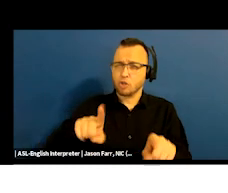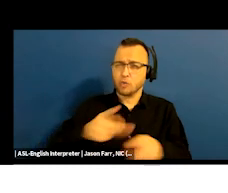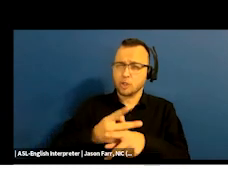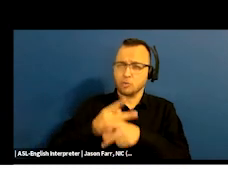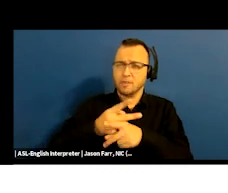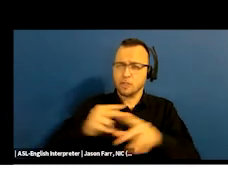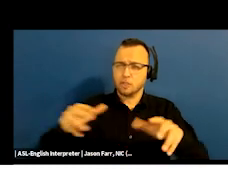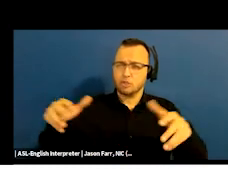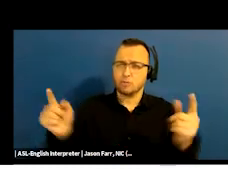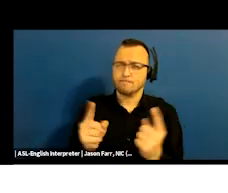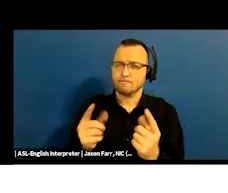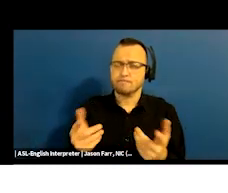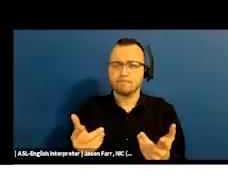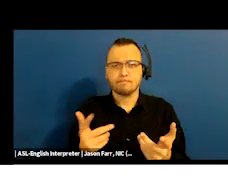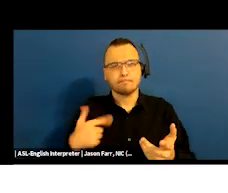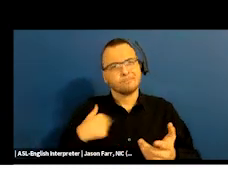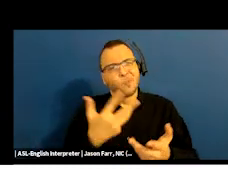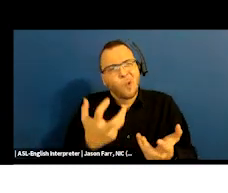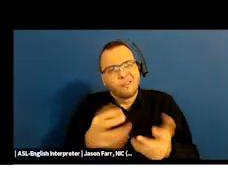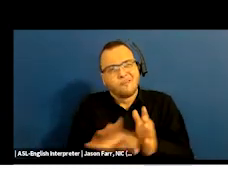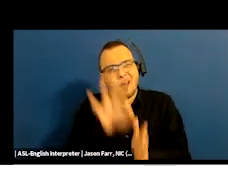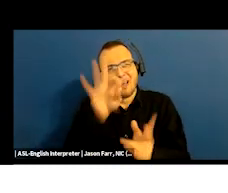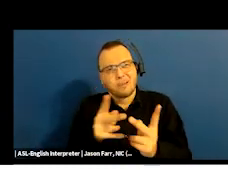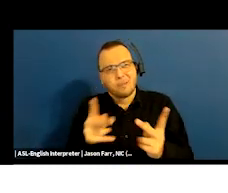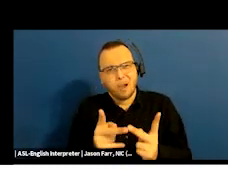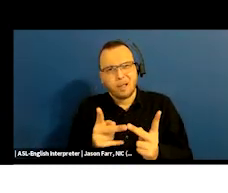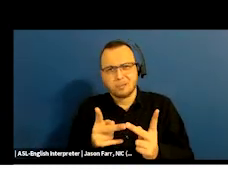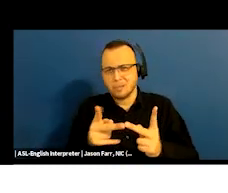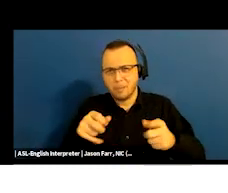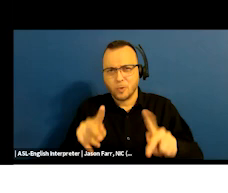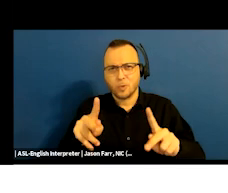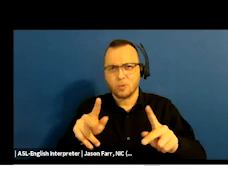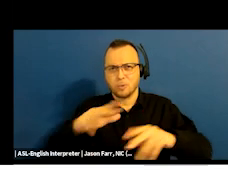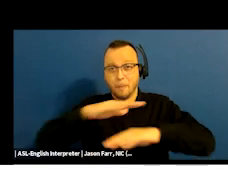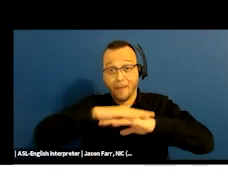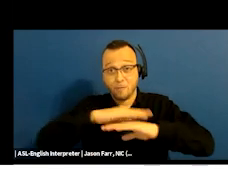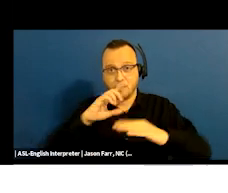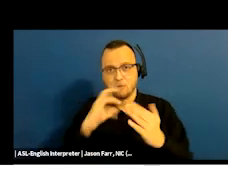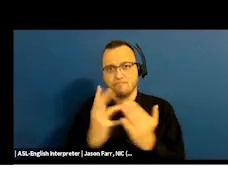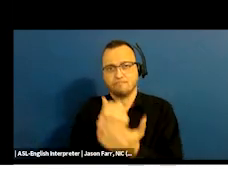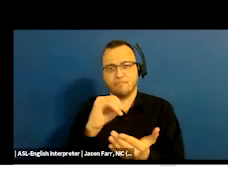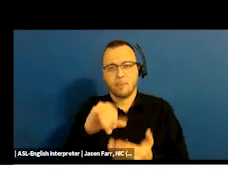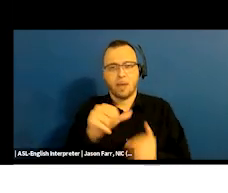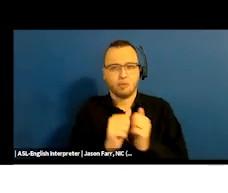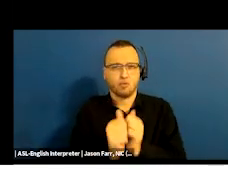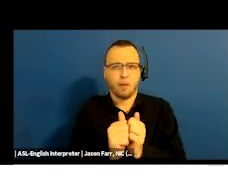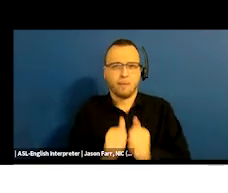We can do that through meeting, so an individual meeting, a staff meeting,